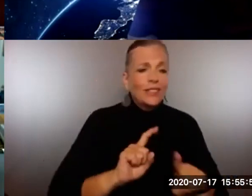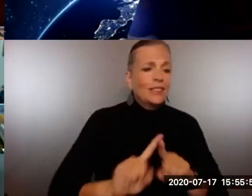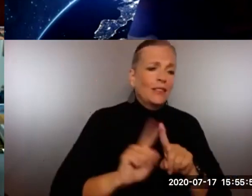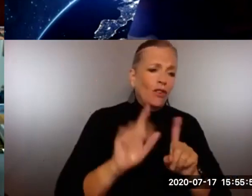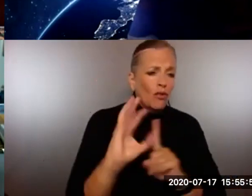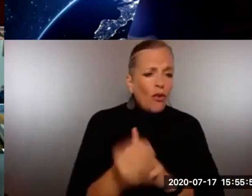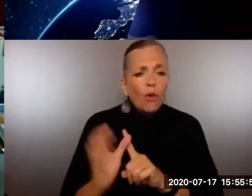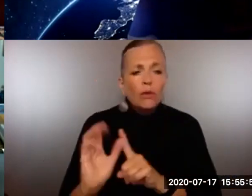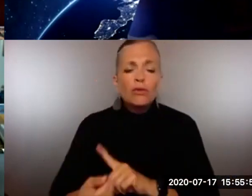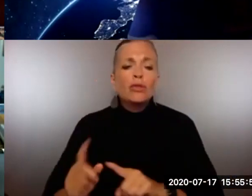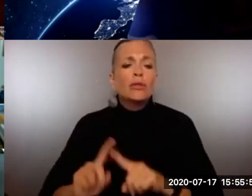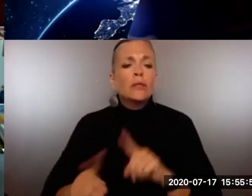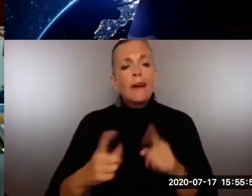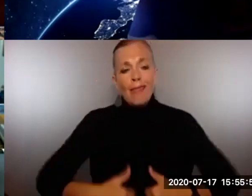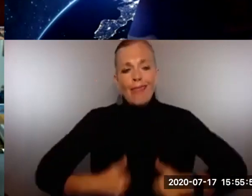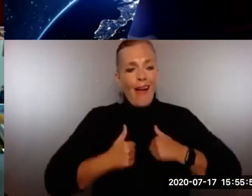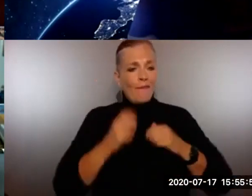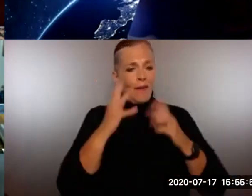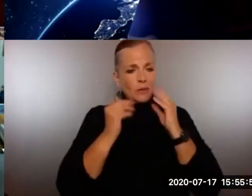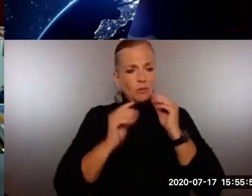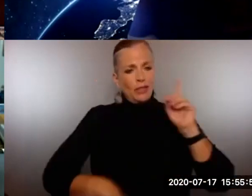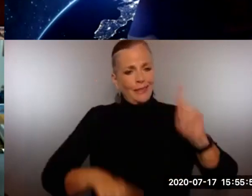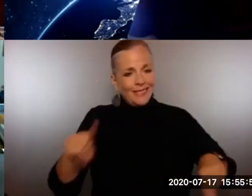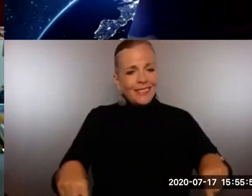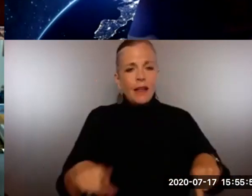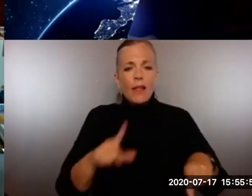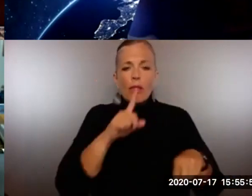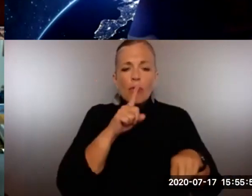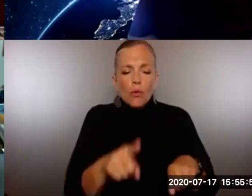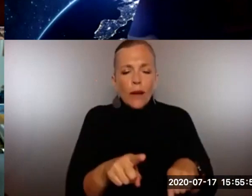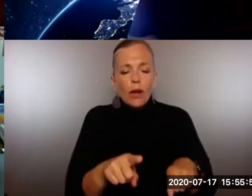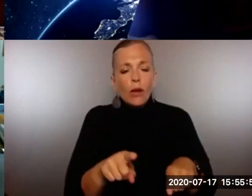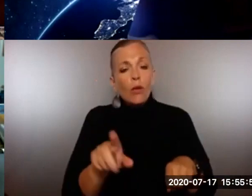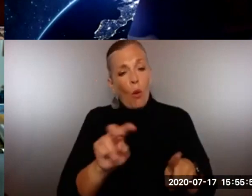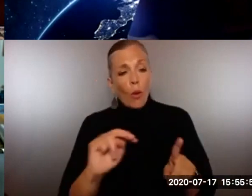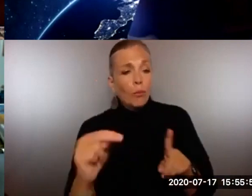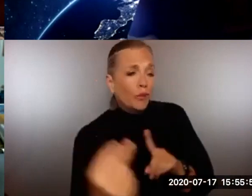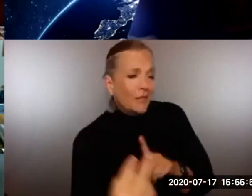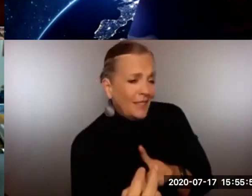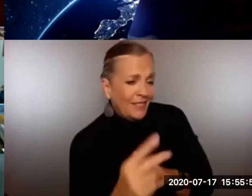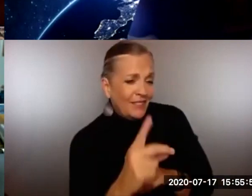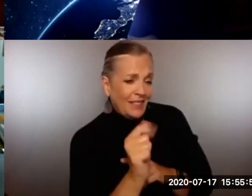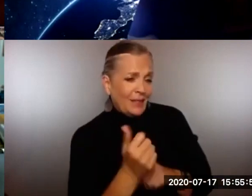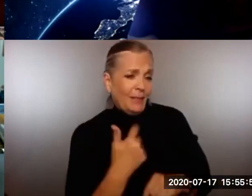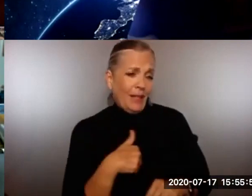and needs we have or are thought to have,